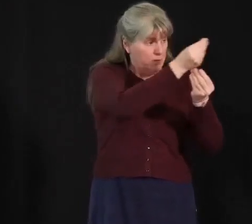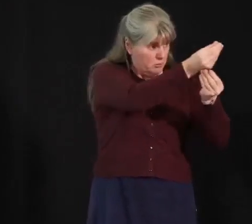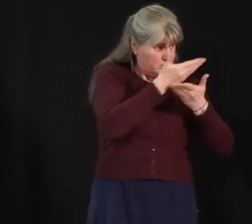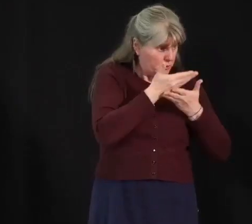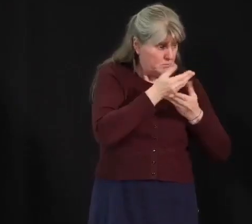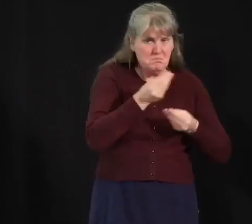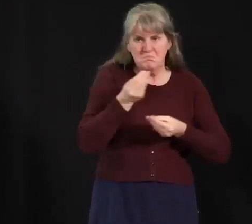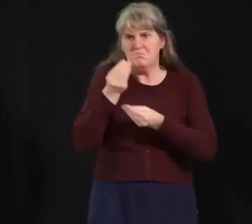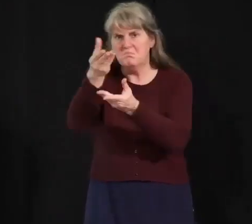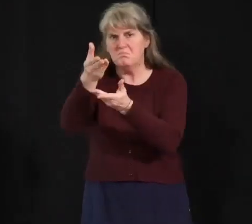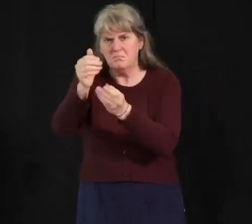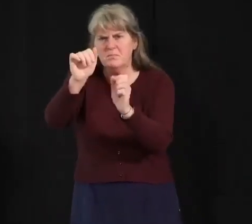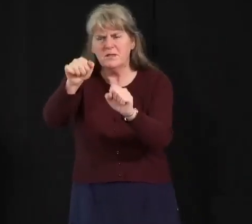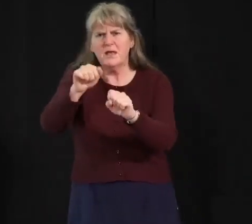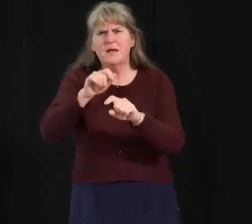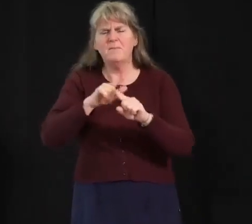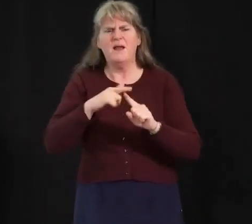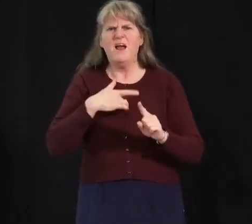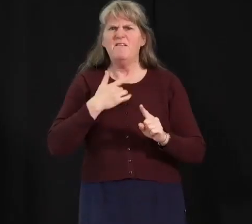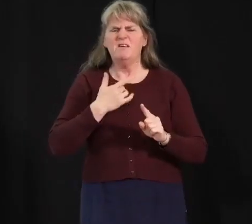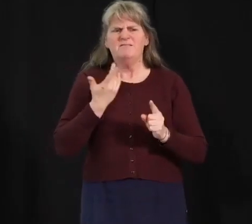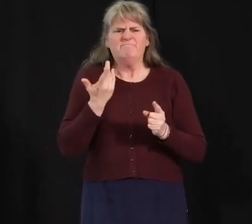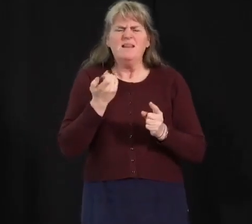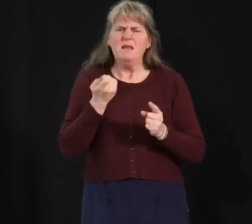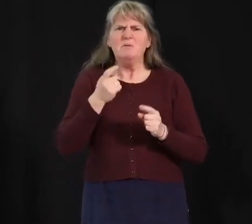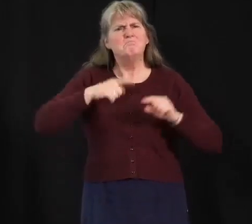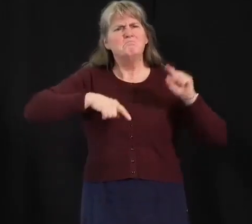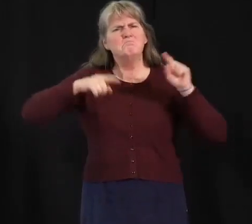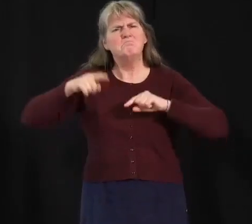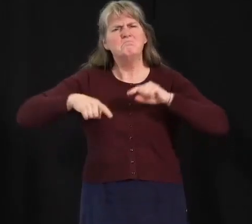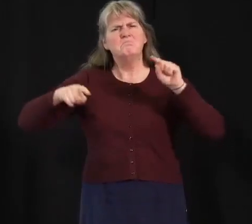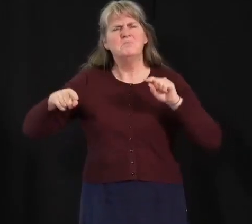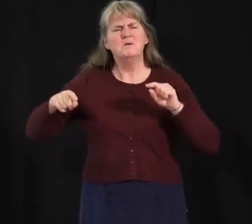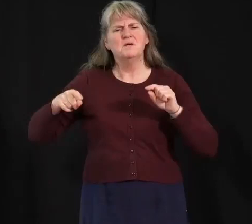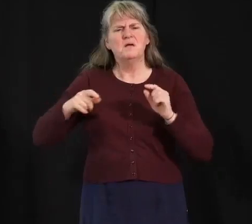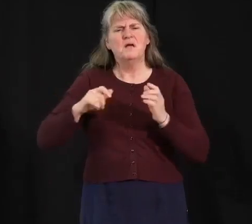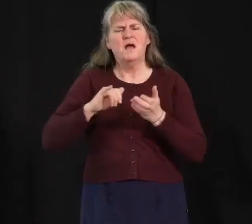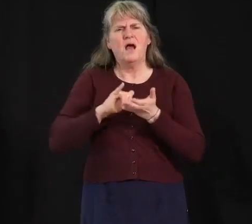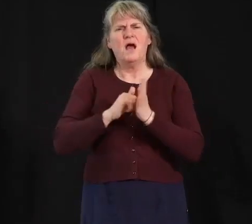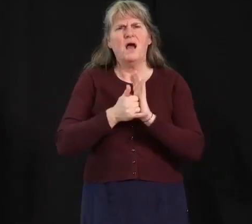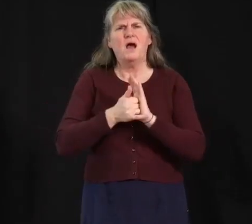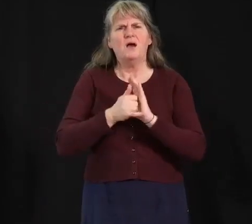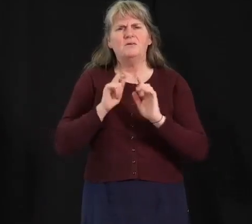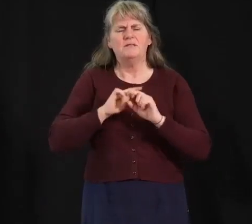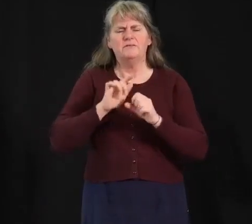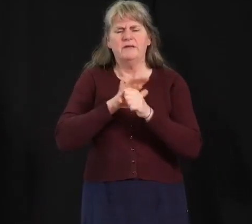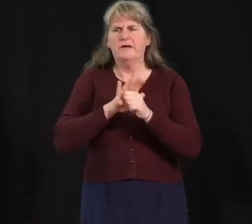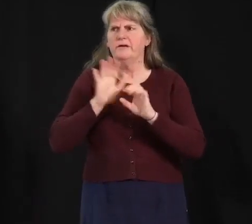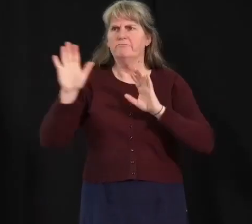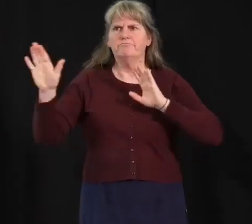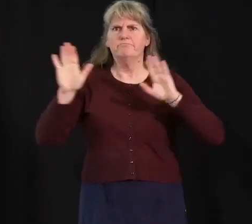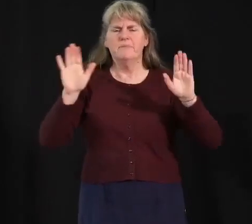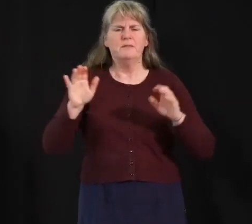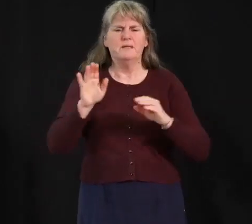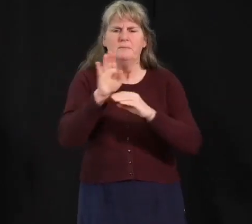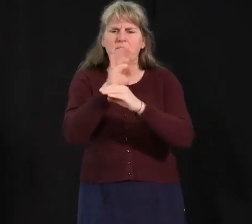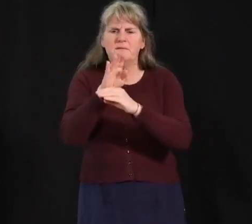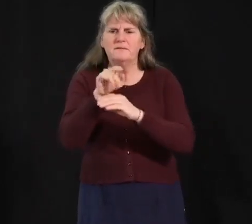increasingly into place and also at a point where they can actually gather some of this